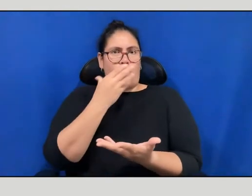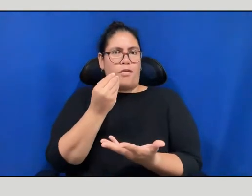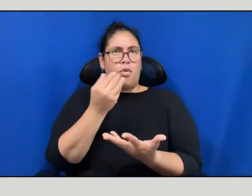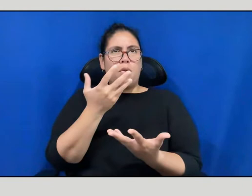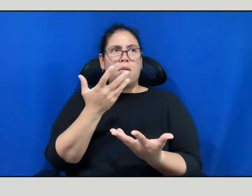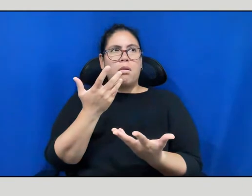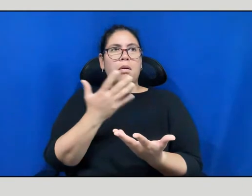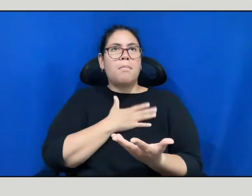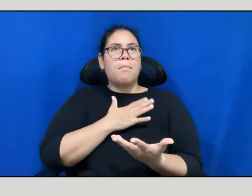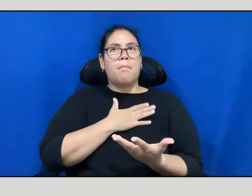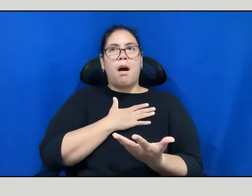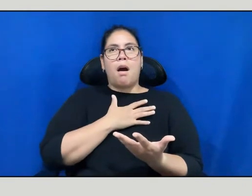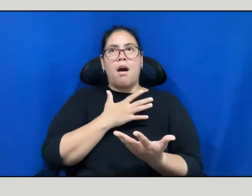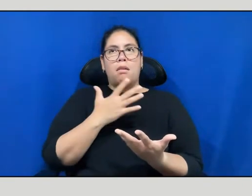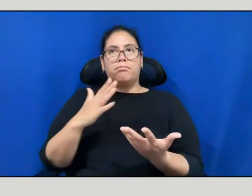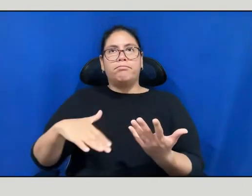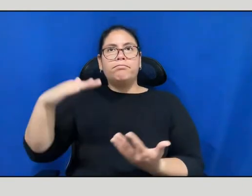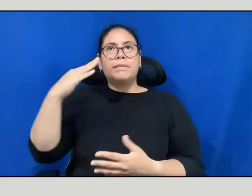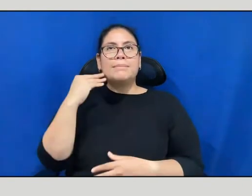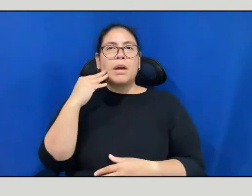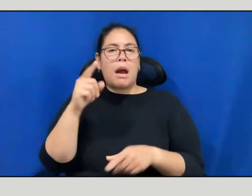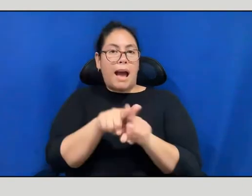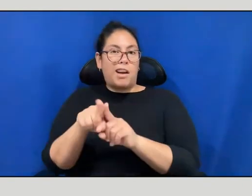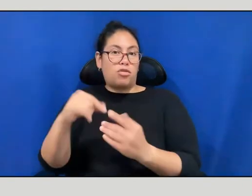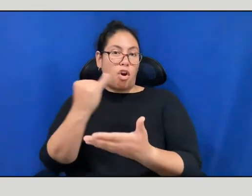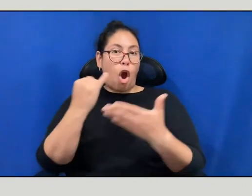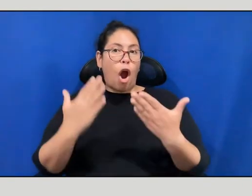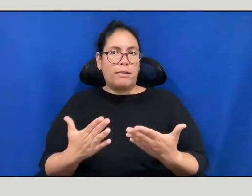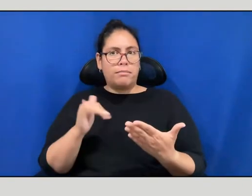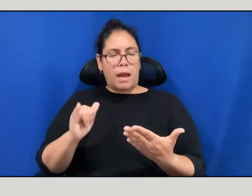and I remember that Castor Ayala's atelier, workshop,